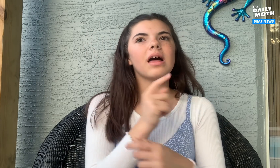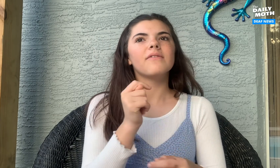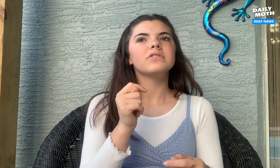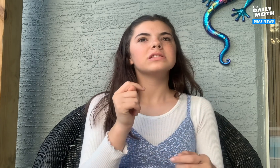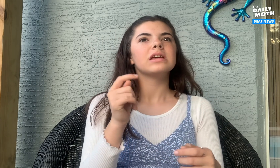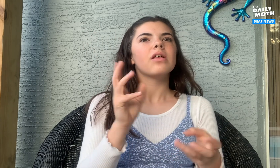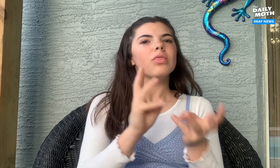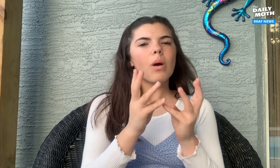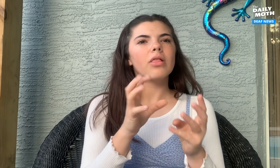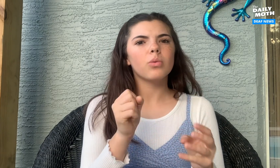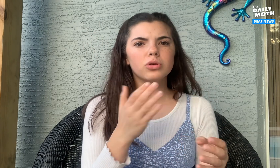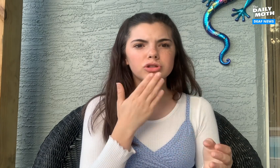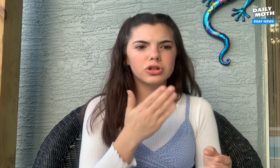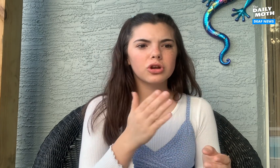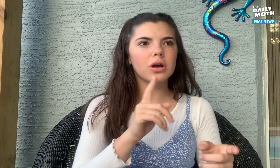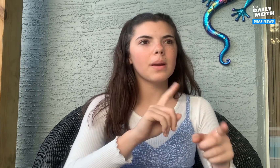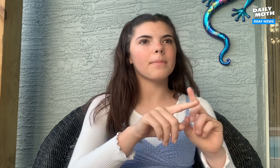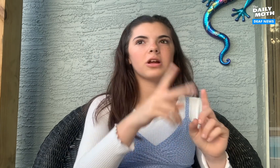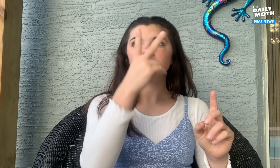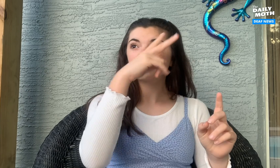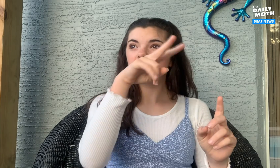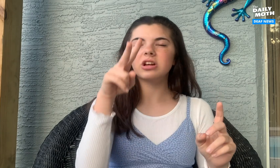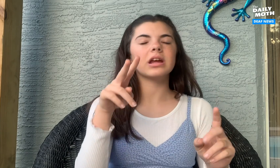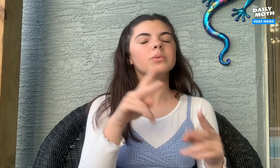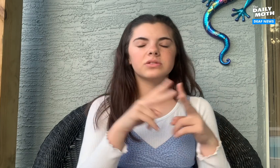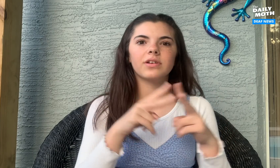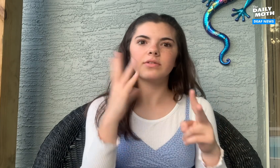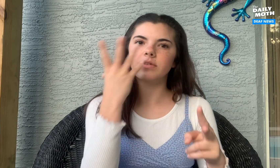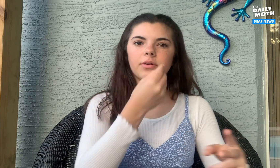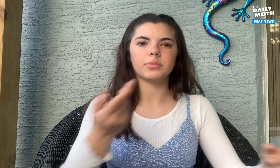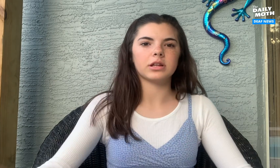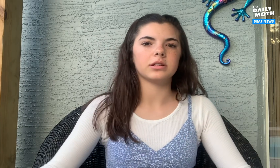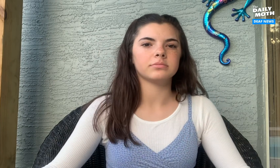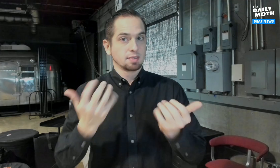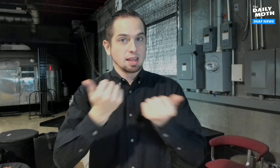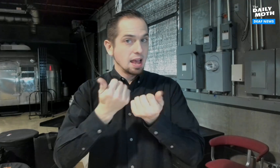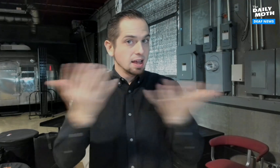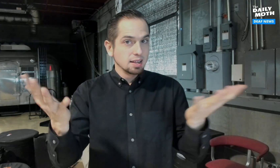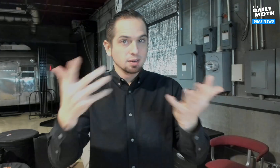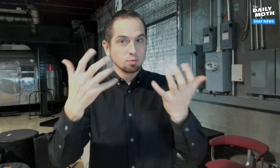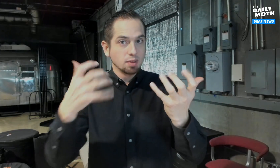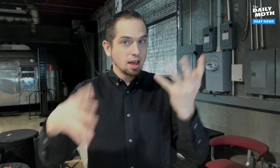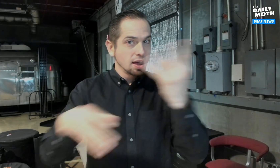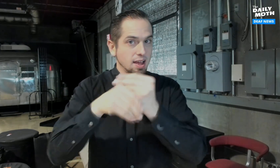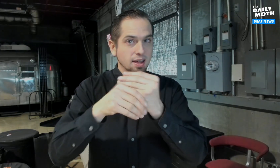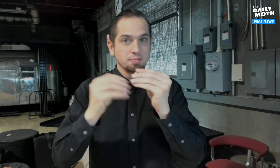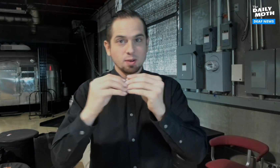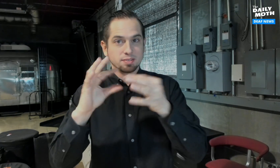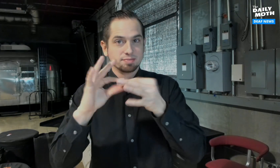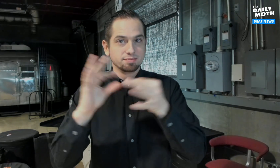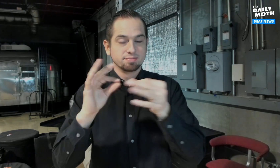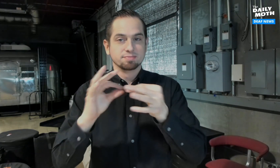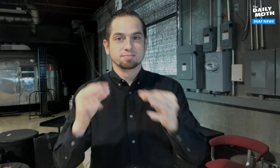people had the right to live, that the murder rate went down to 300 a year.